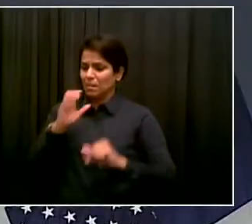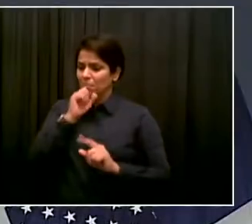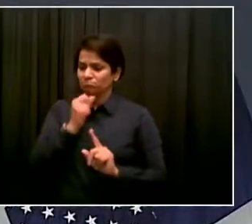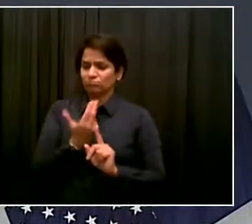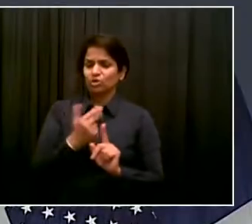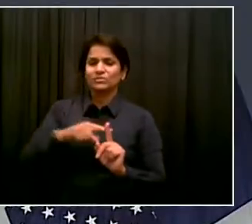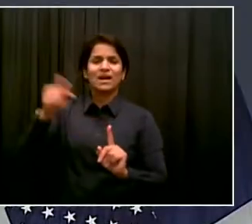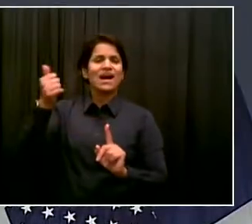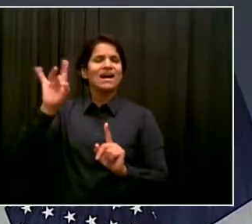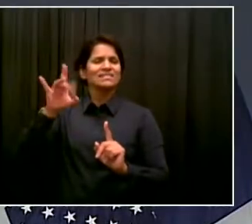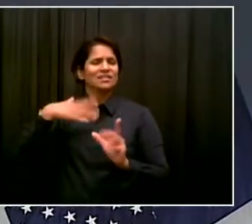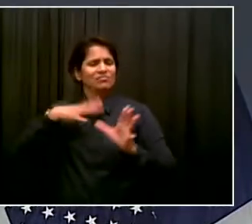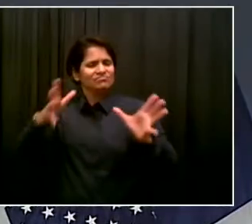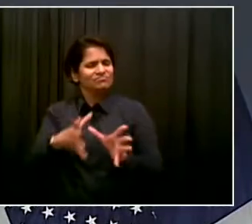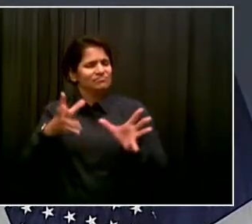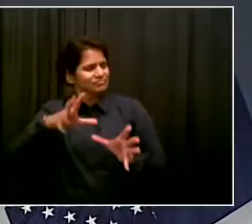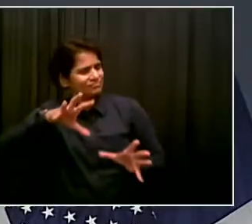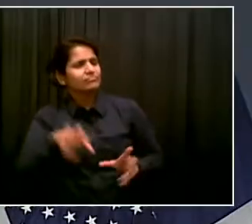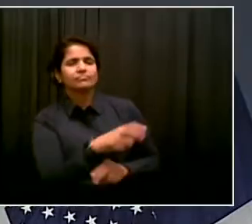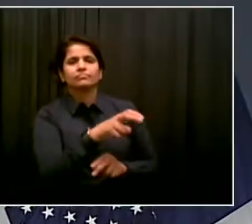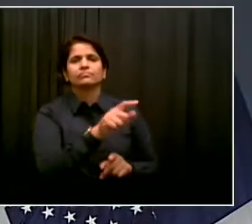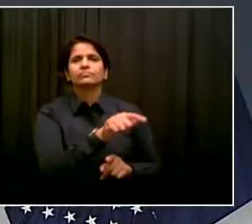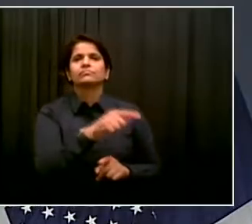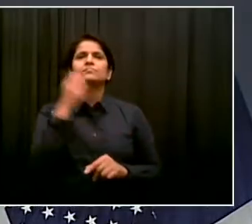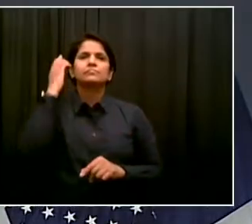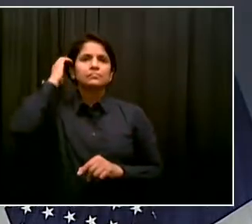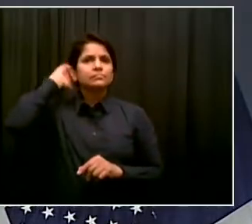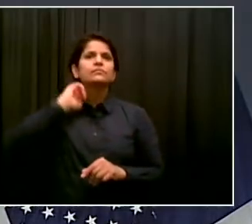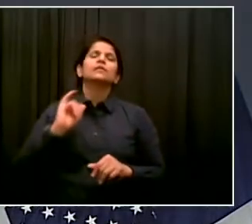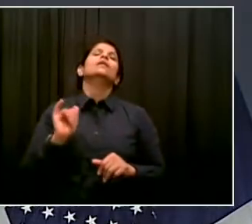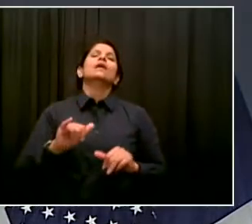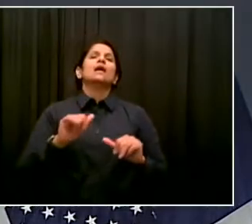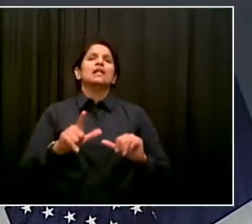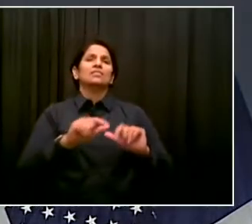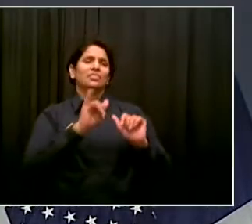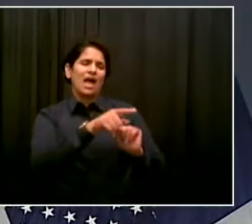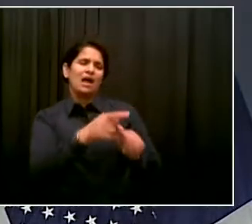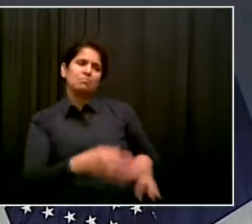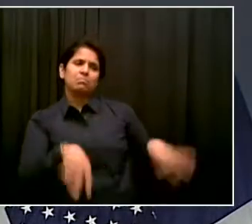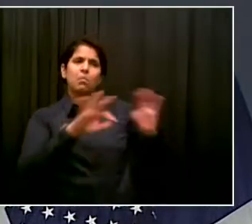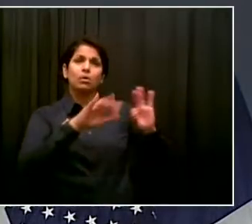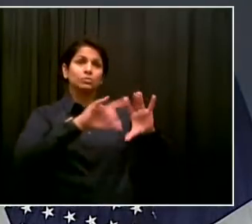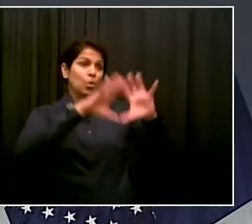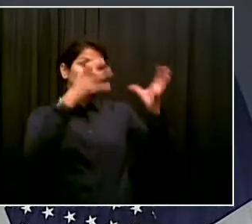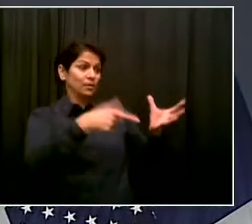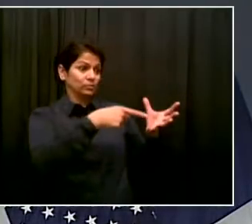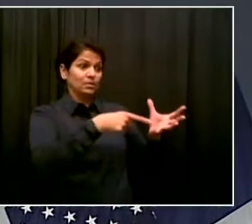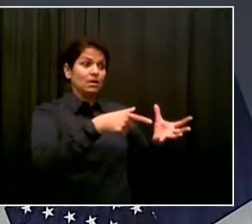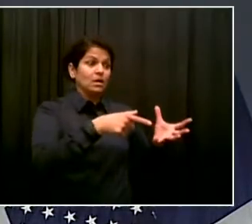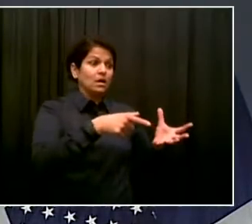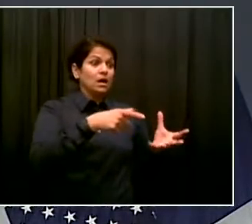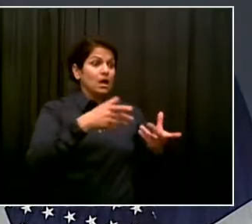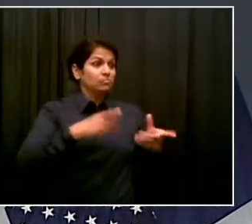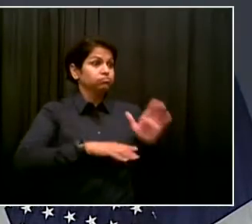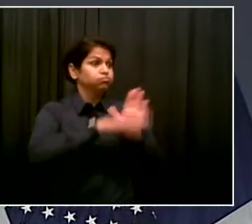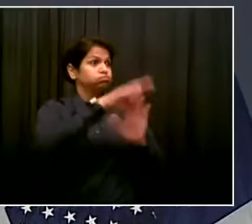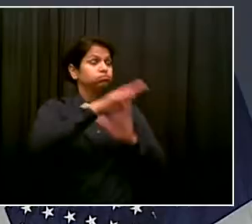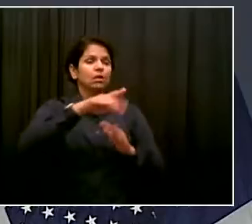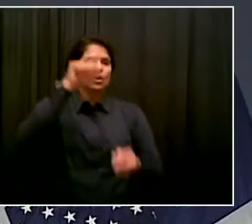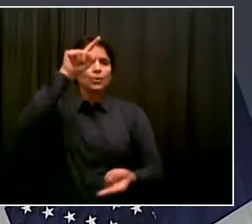LITTLIE THNGS THAT ARE GOING TO HELP. THOSE ARE THE LITTLE THINGS THAT ARE GOING TO GIVE KIDS HOPE IN THE CITY. IT'S IMPTAORNT WE ALL INVEST WITH THE POLICE DEPARTMENT IS GOING TO PROVIDE GOING INTO THE